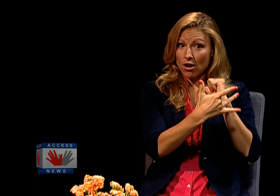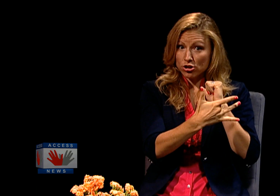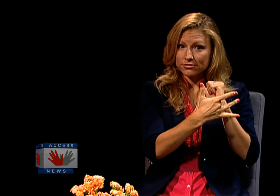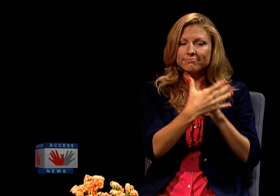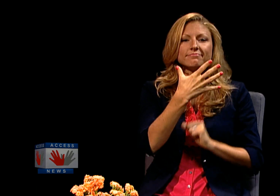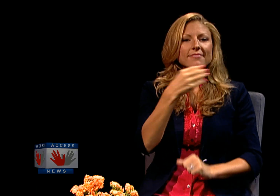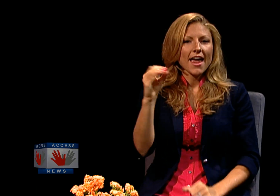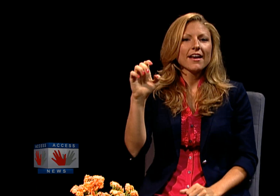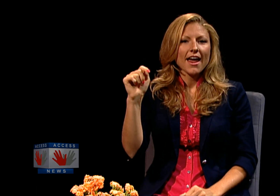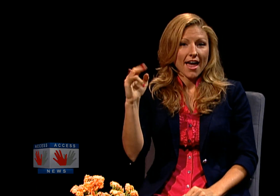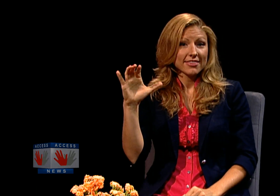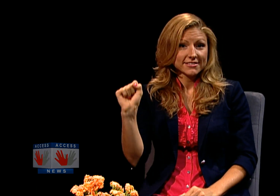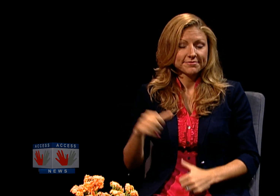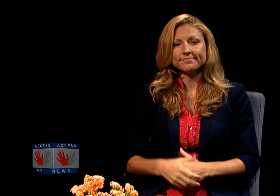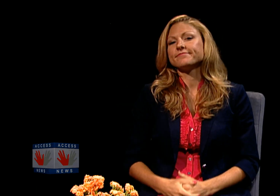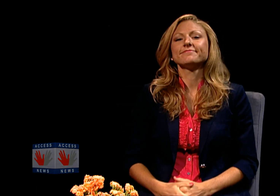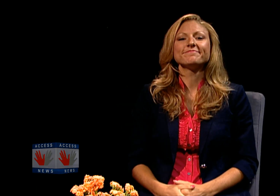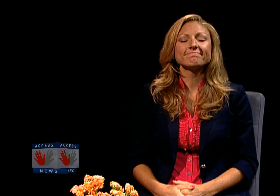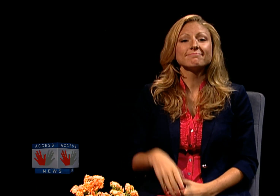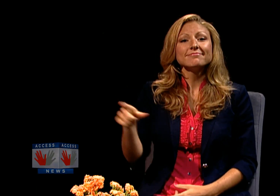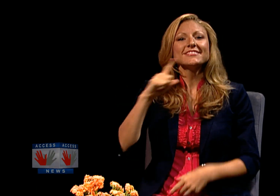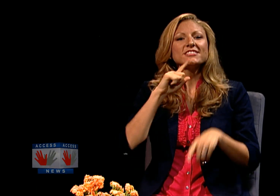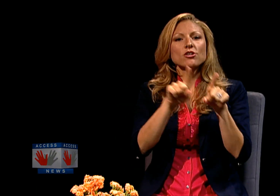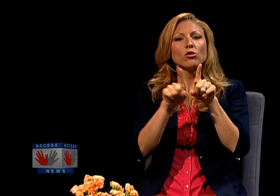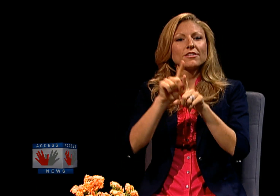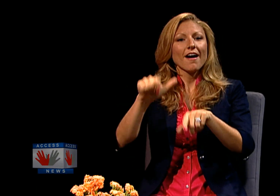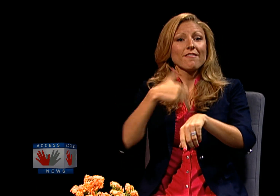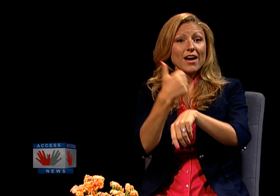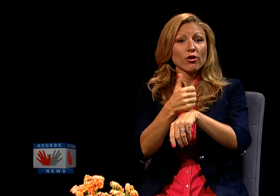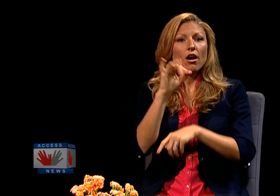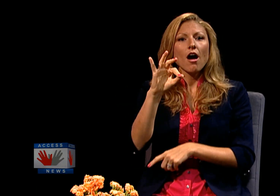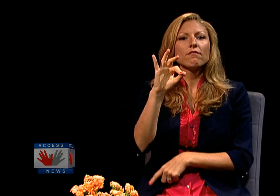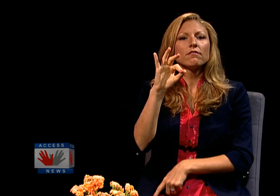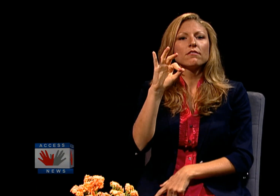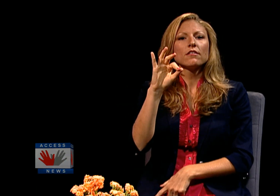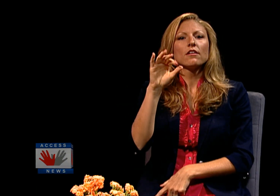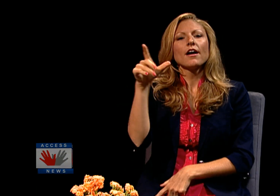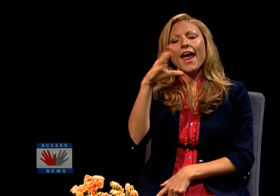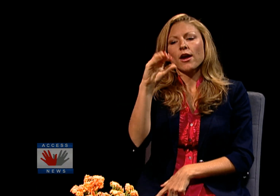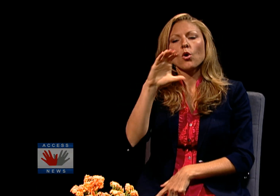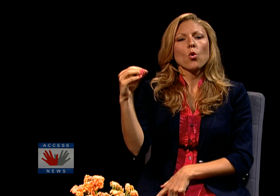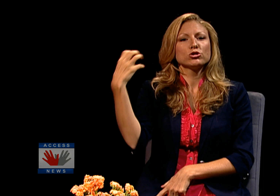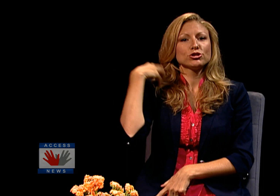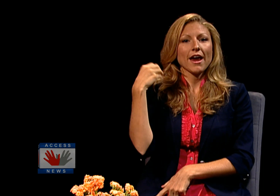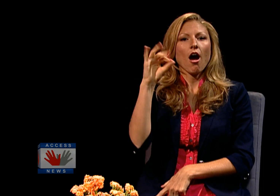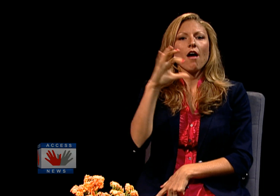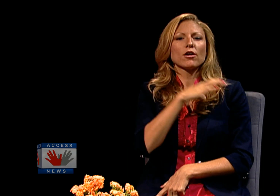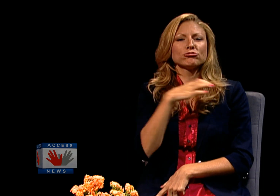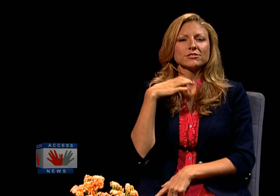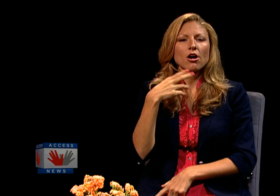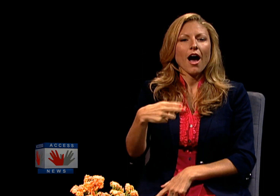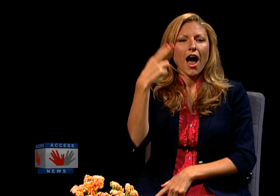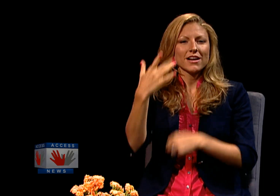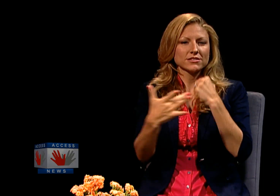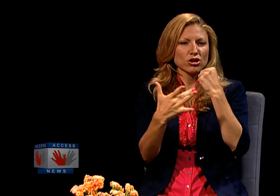SPACE AND TECHNOLOGY, AND ETHICS. HE'S ALSO THE FOUNDER AND CO-CHAIR